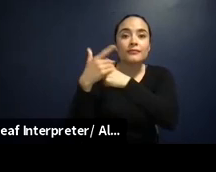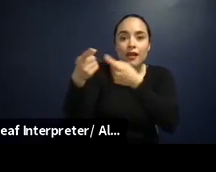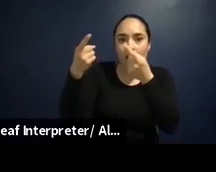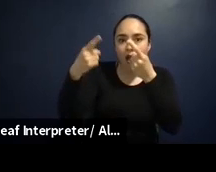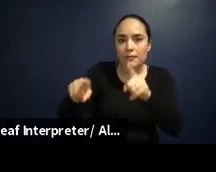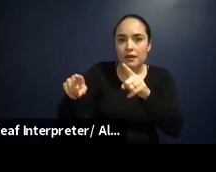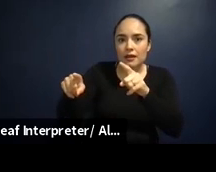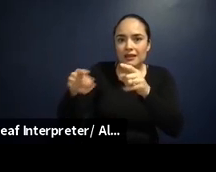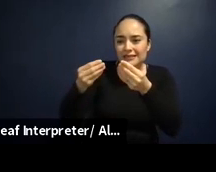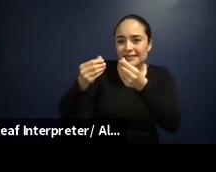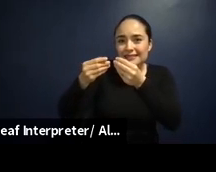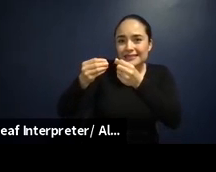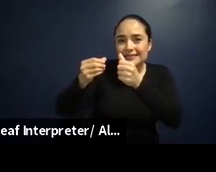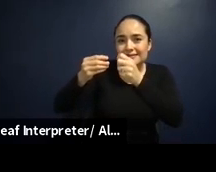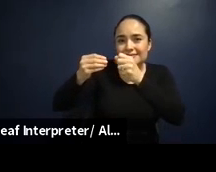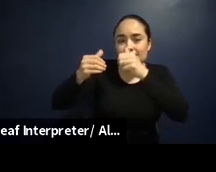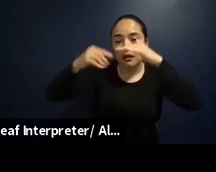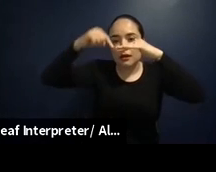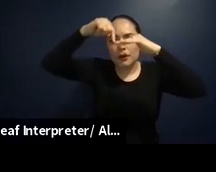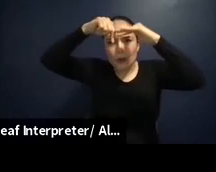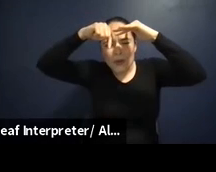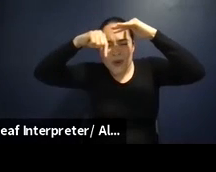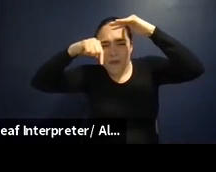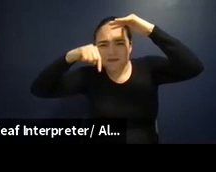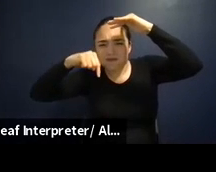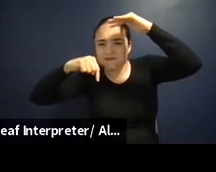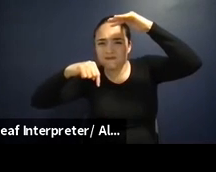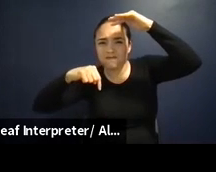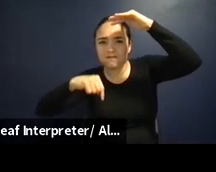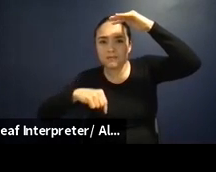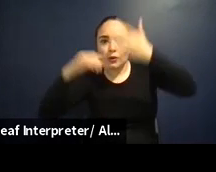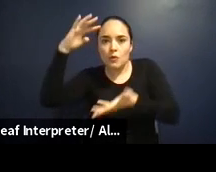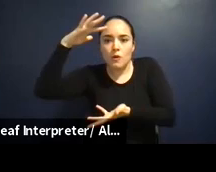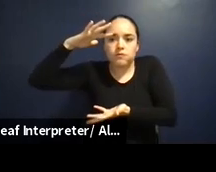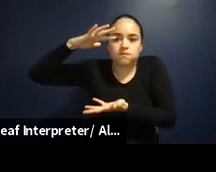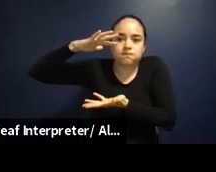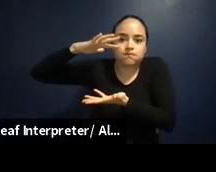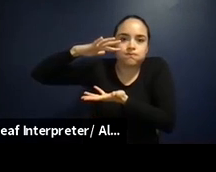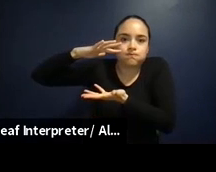it lithifies, or it turns into a rock, and that's what we're seeing there is the sandstone